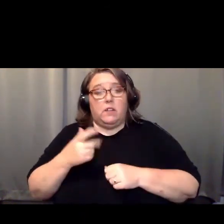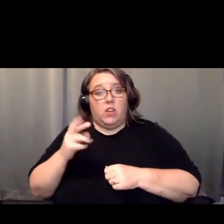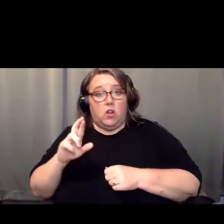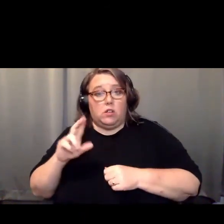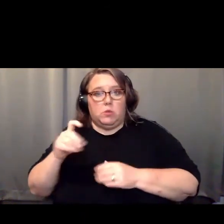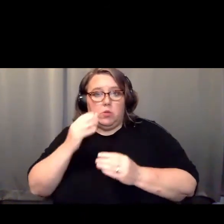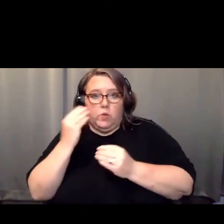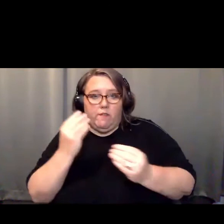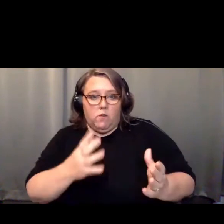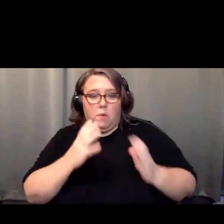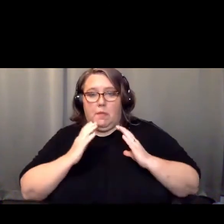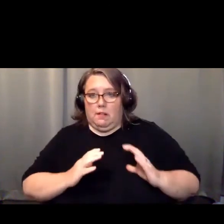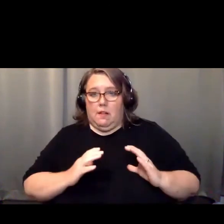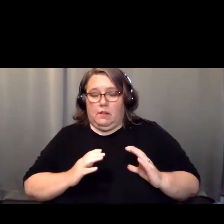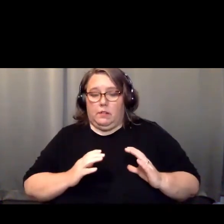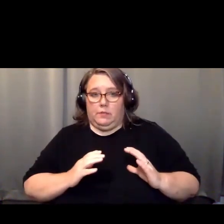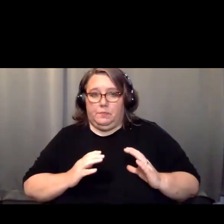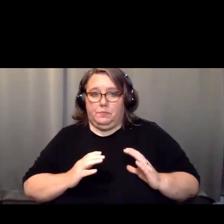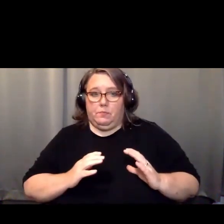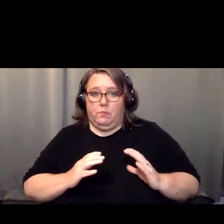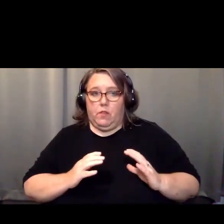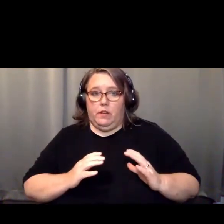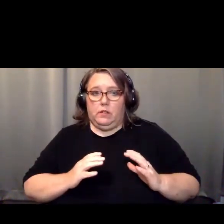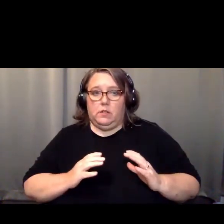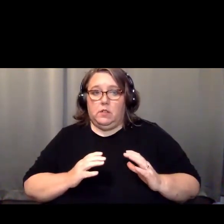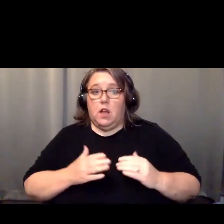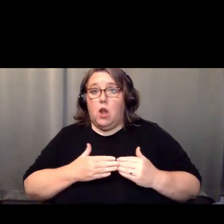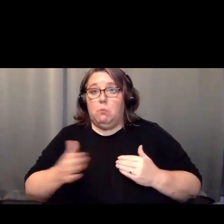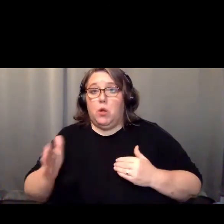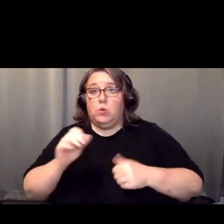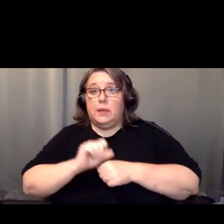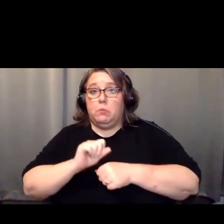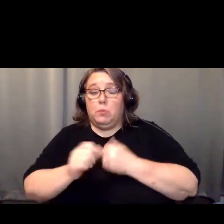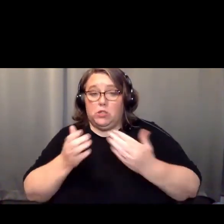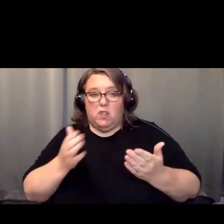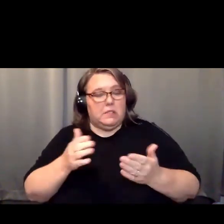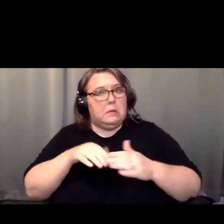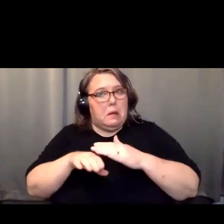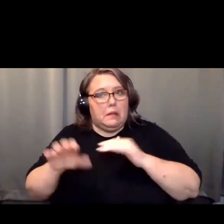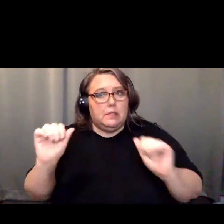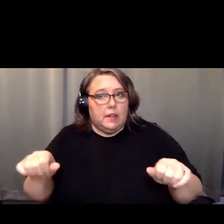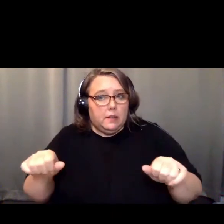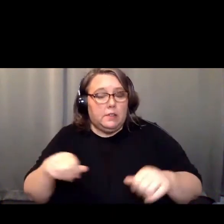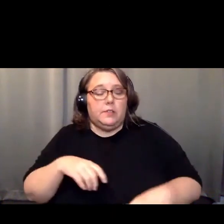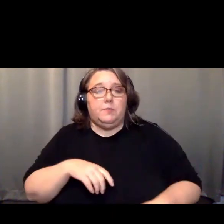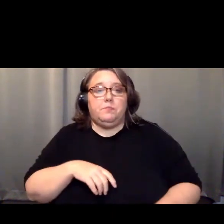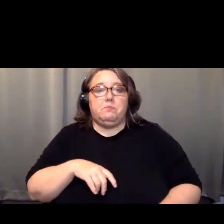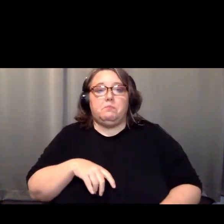the client that they could also access post-employment services if the client were to need services